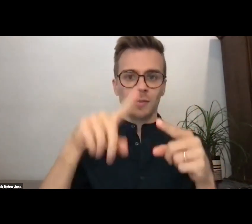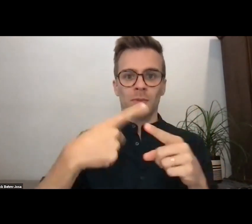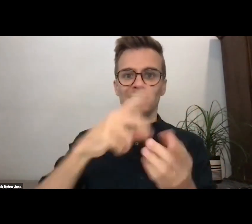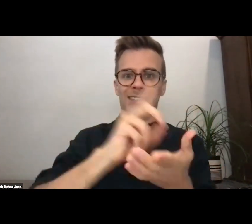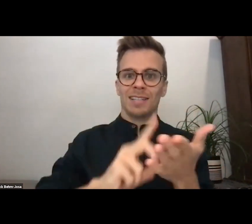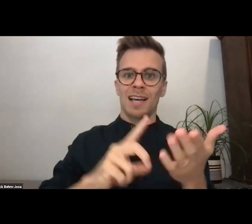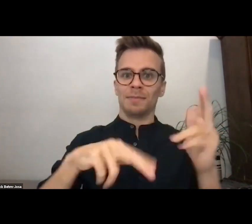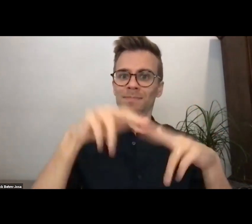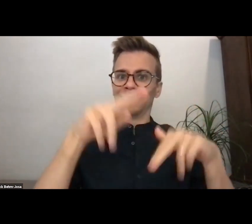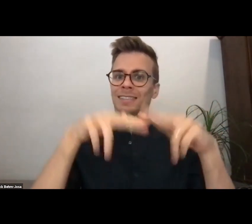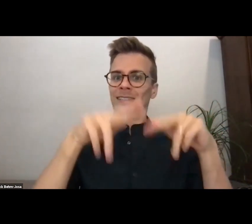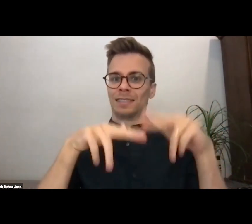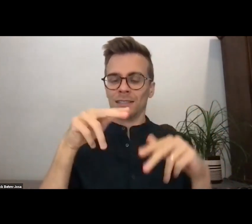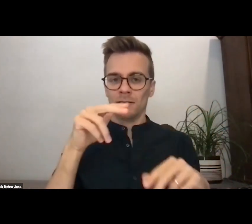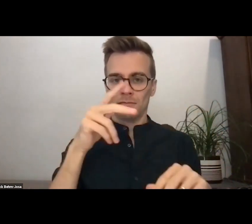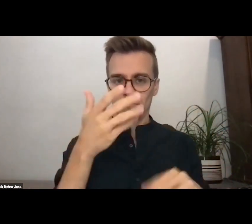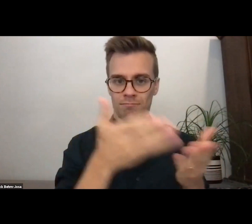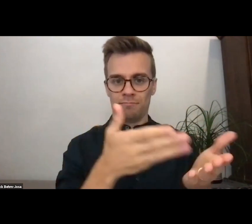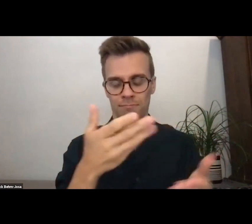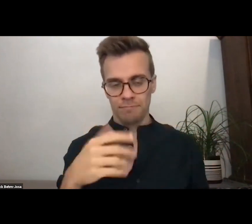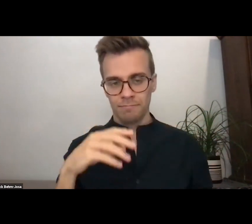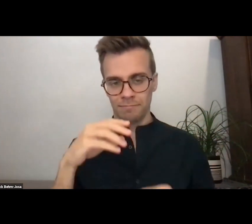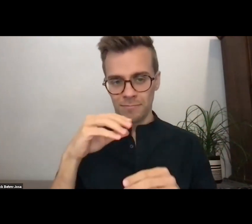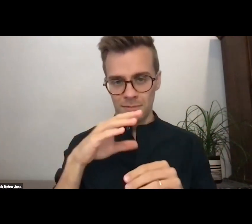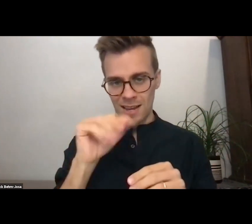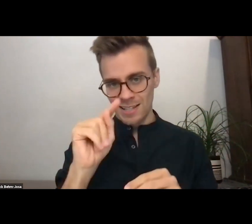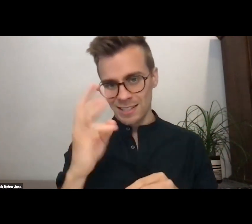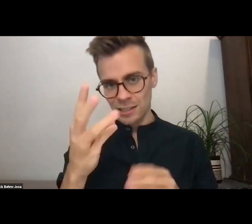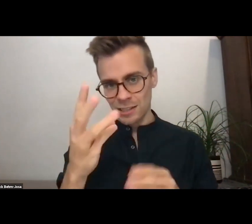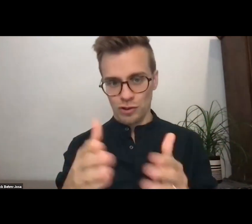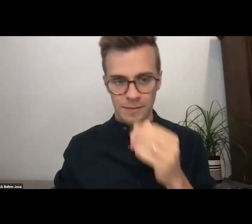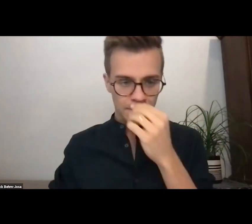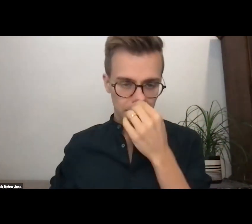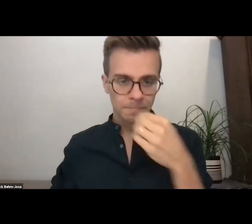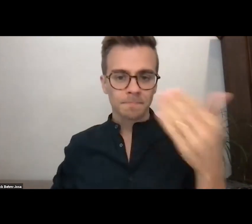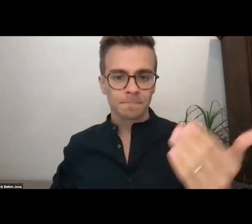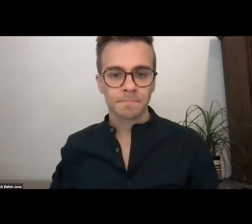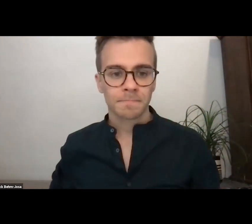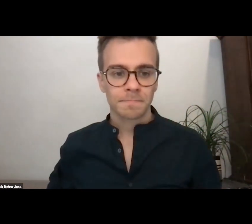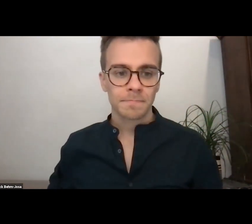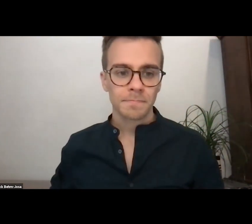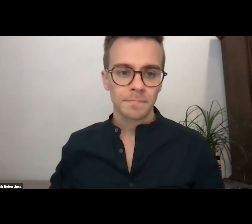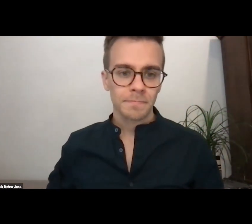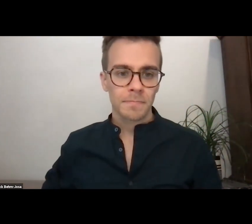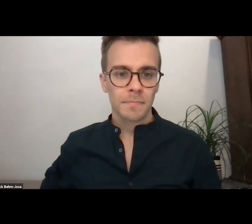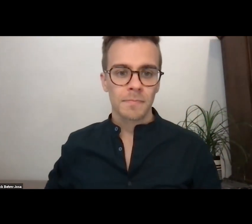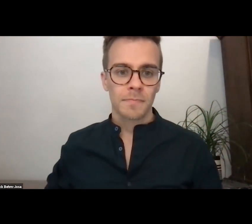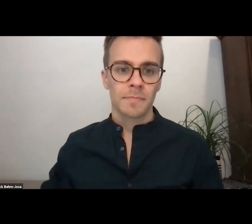that should be taken into consideration when designing and building these particular elements on Sixth Street.